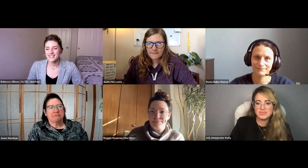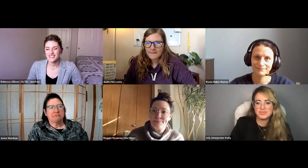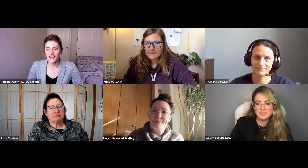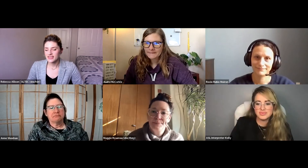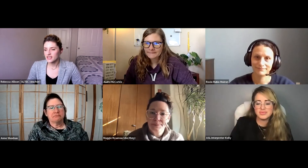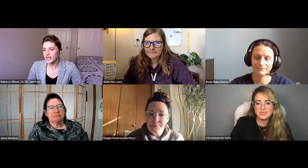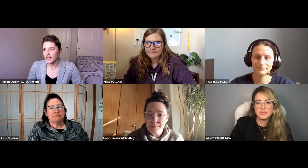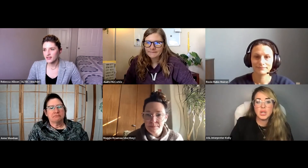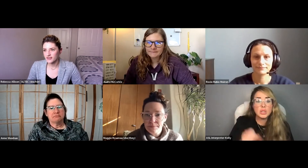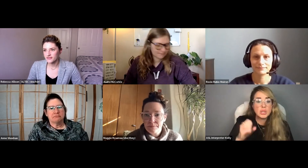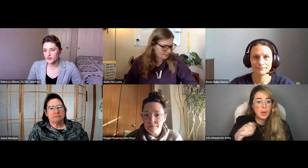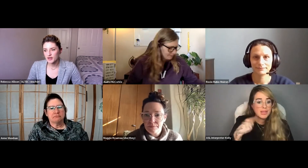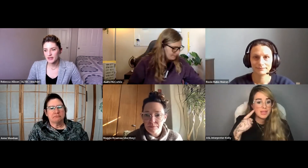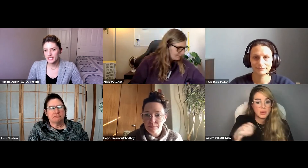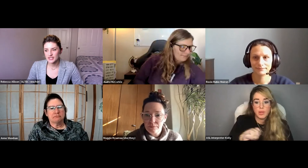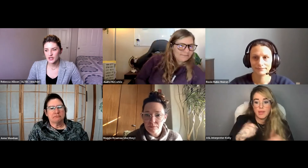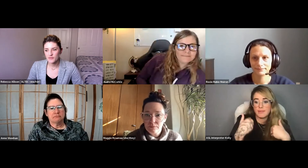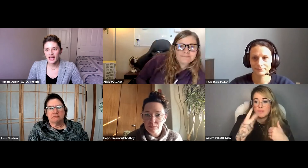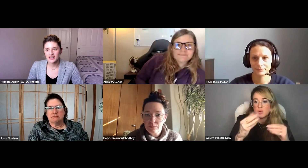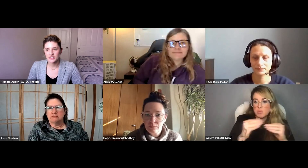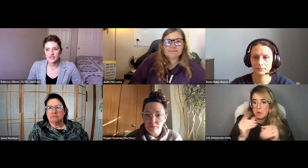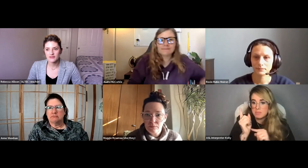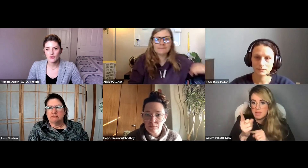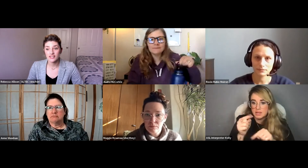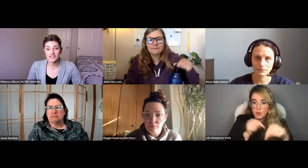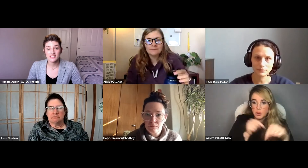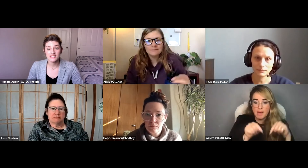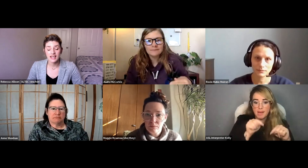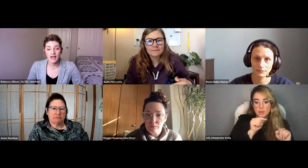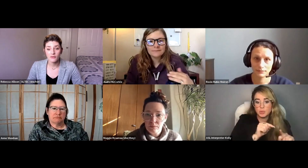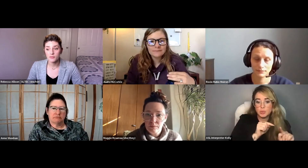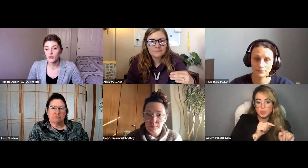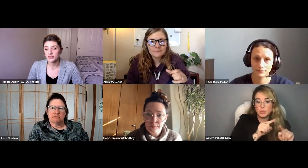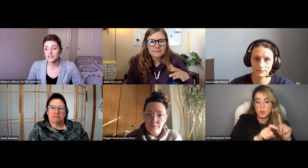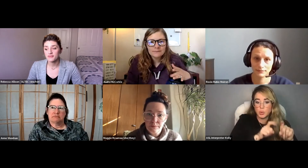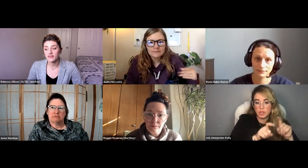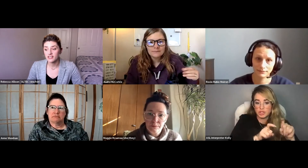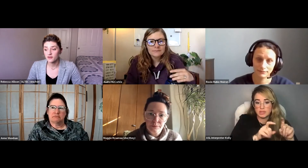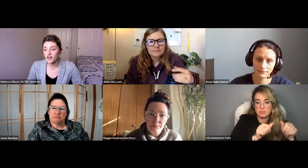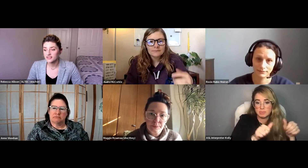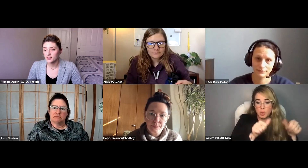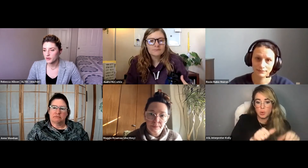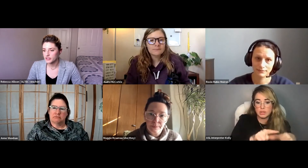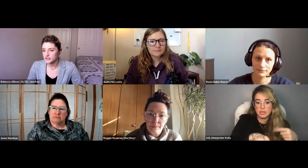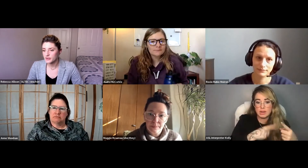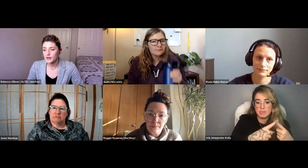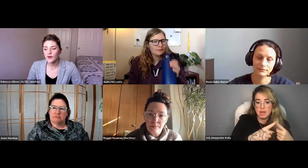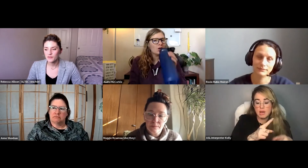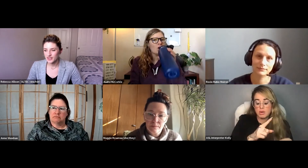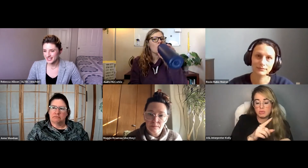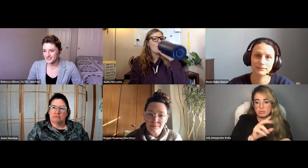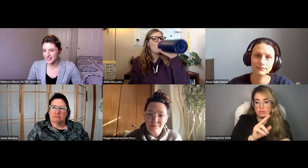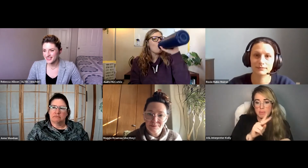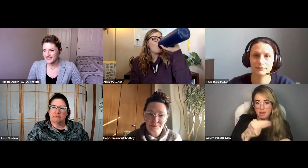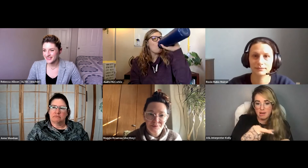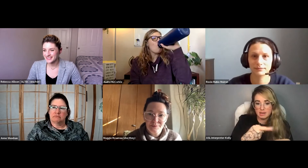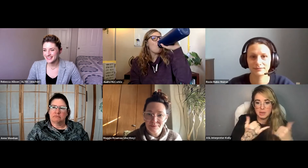So I think we have a few more minutes to go back to some questions that were posted about Nearpod so I'm going to, hopefully I can find that quickly